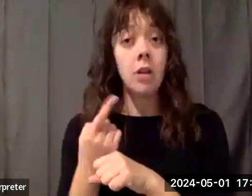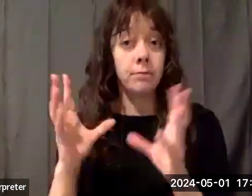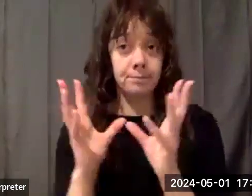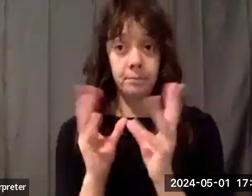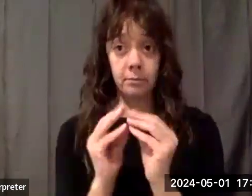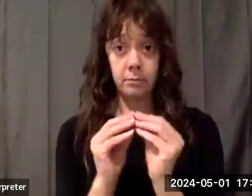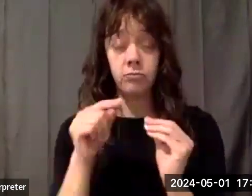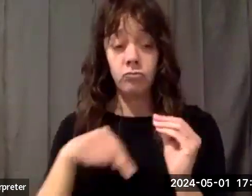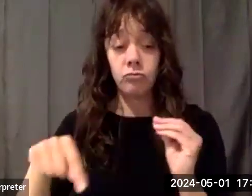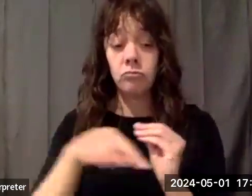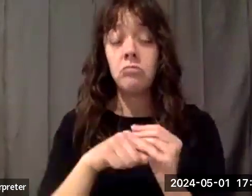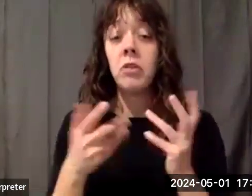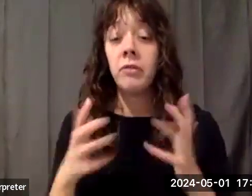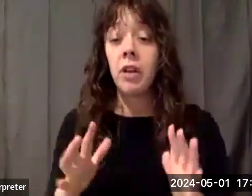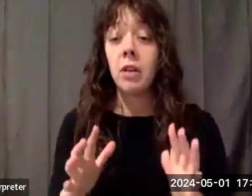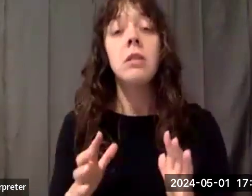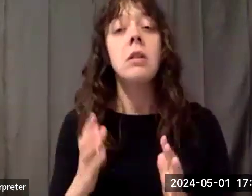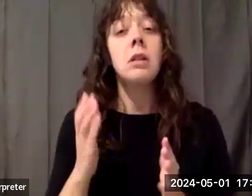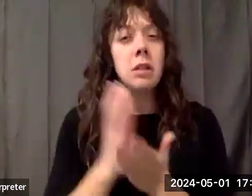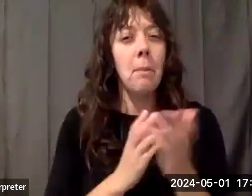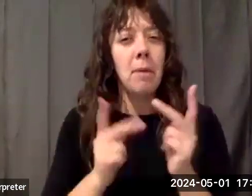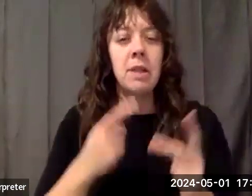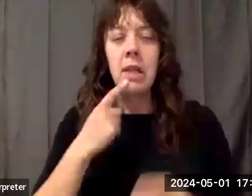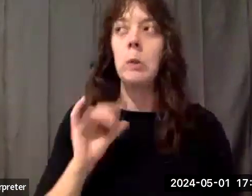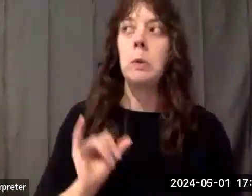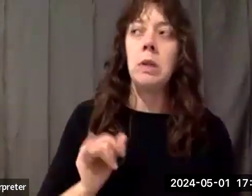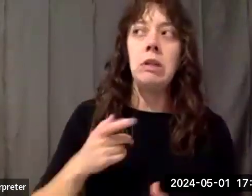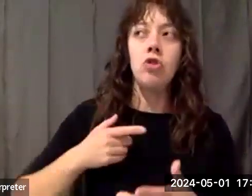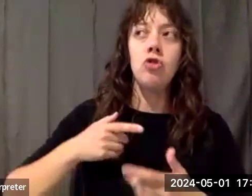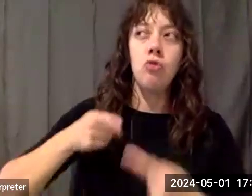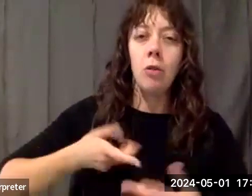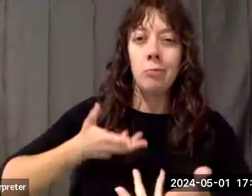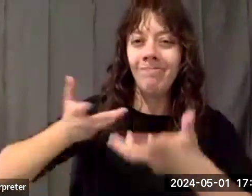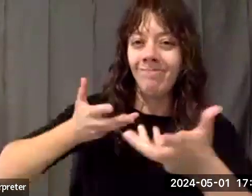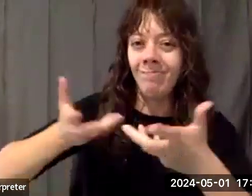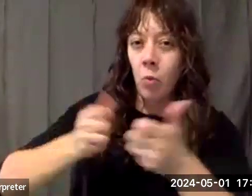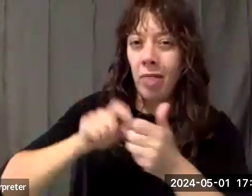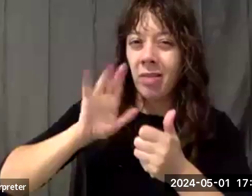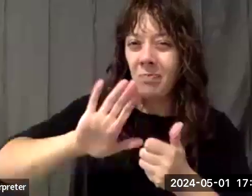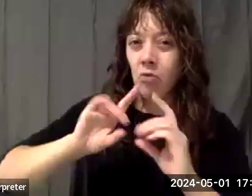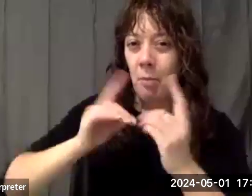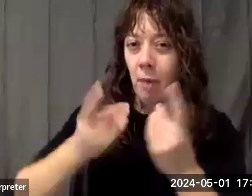and working with the department was a barrier for some of you. And we took that very seriously. So over the course of the last year,